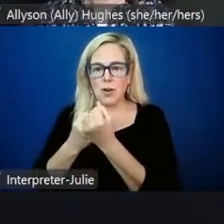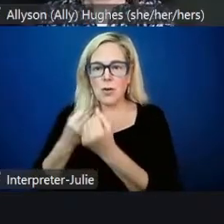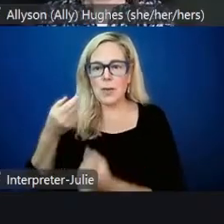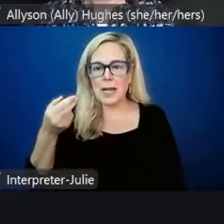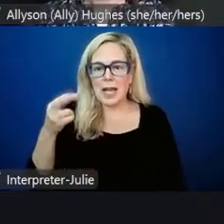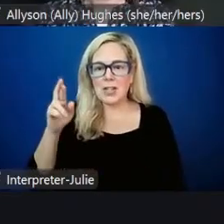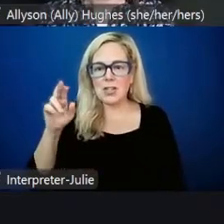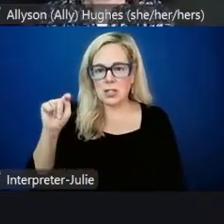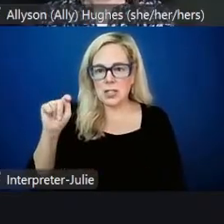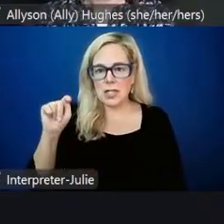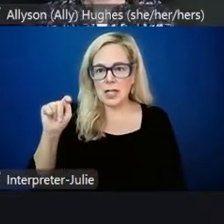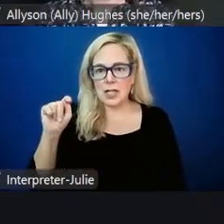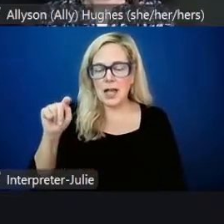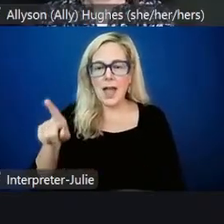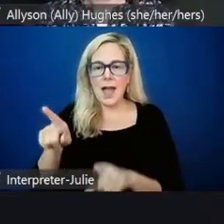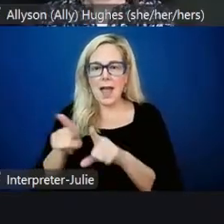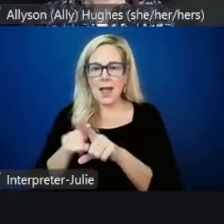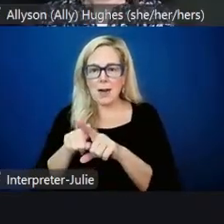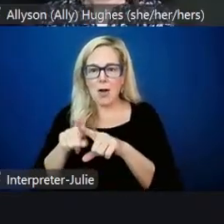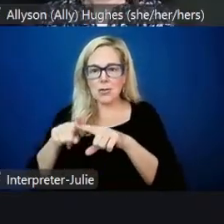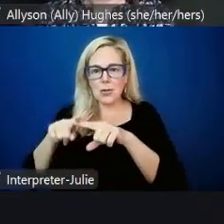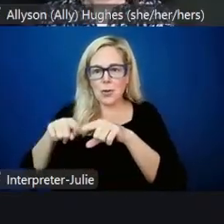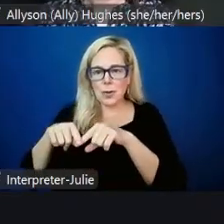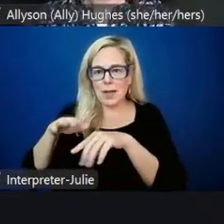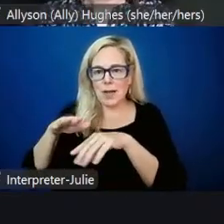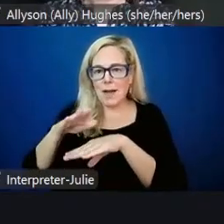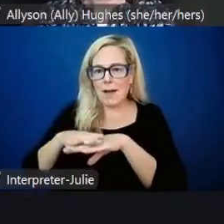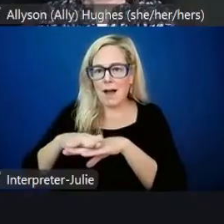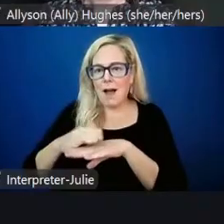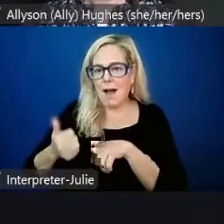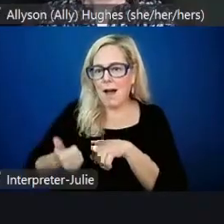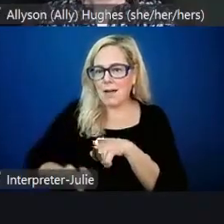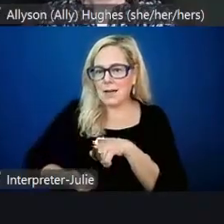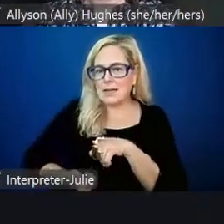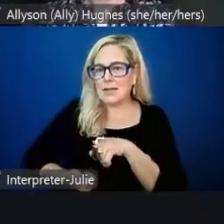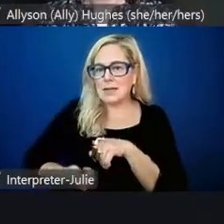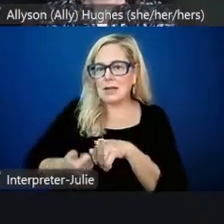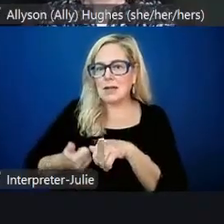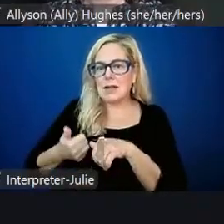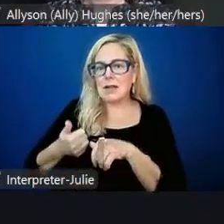with their experiences to be able to use those to inform their clinical practice.